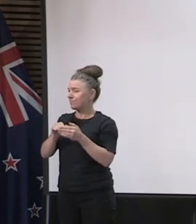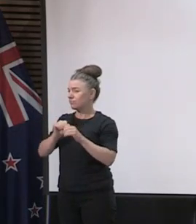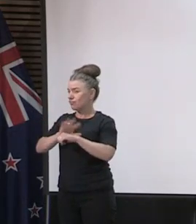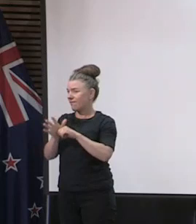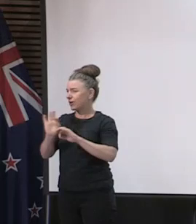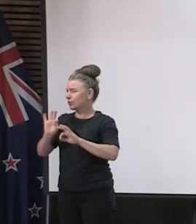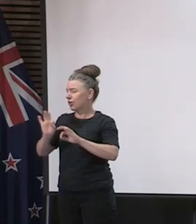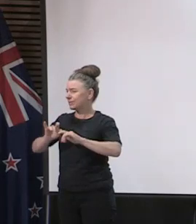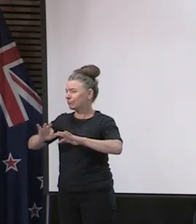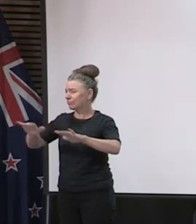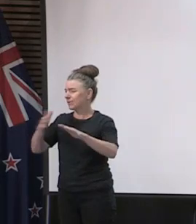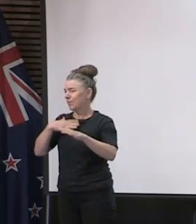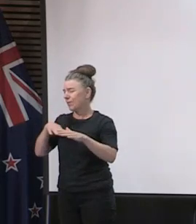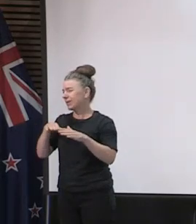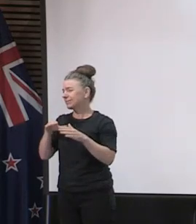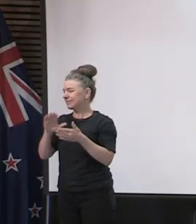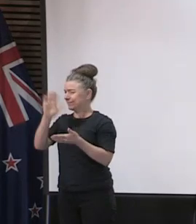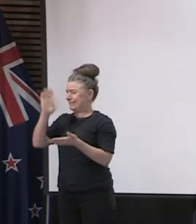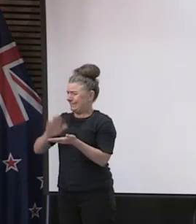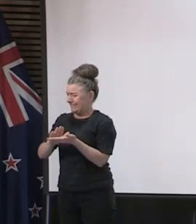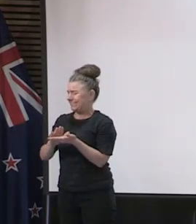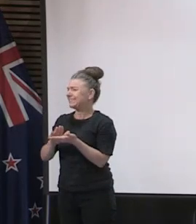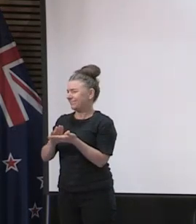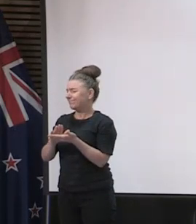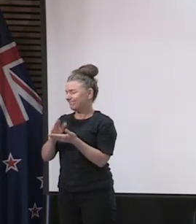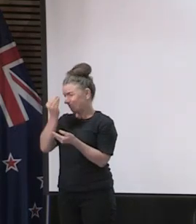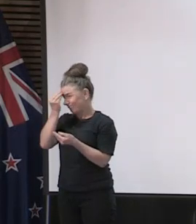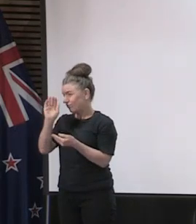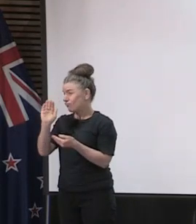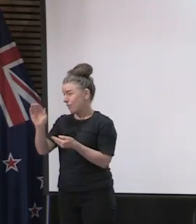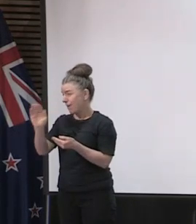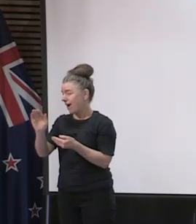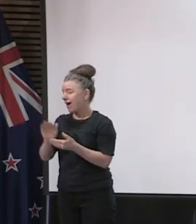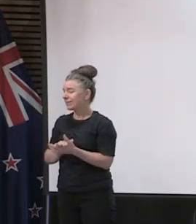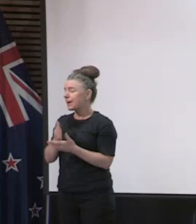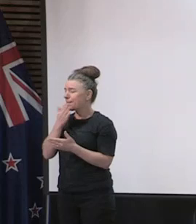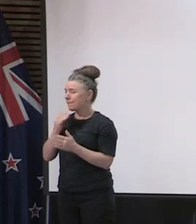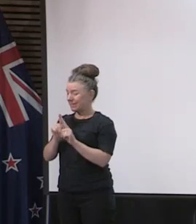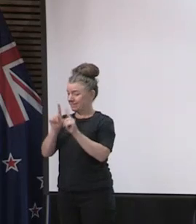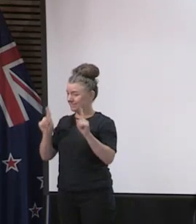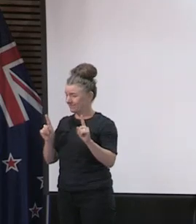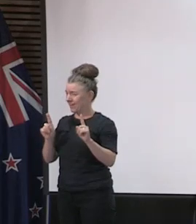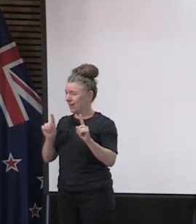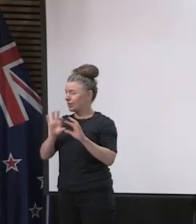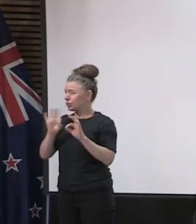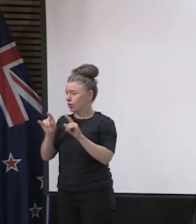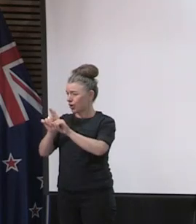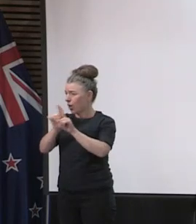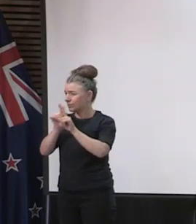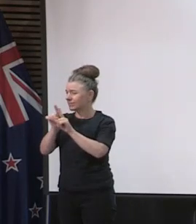behaviours that are going to keep COVID-19 out of New Zealand and out of our communities. And so just to